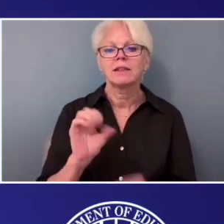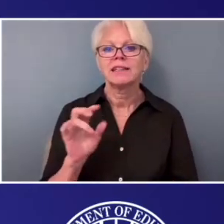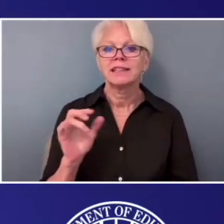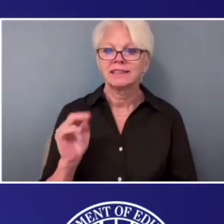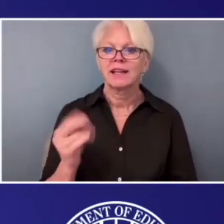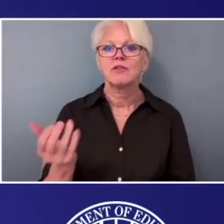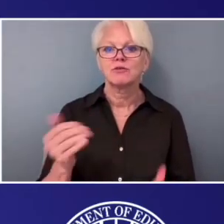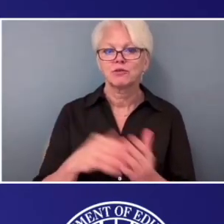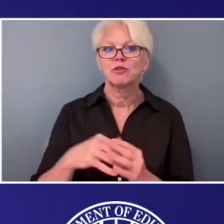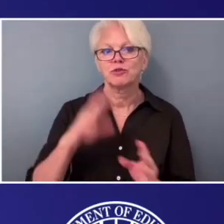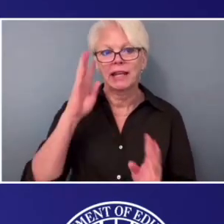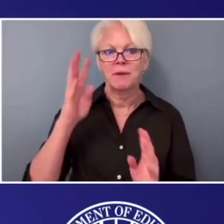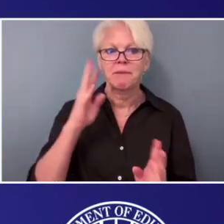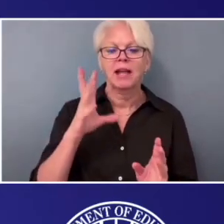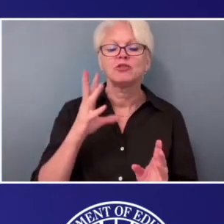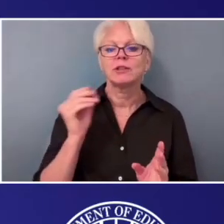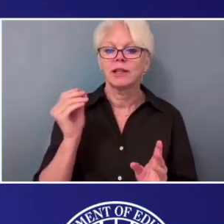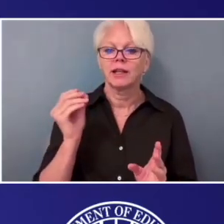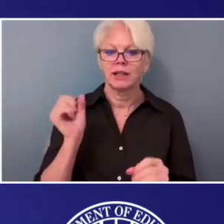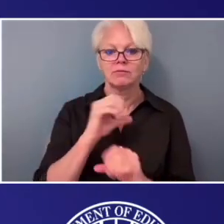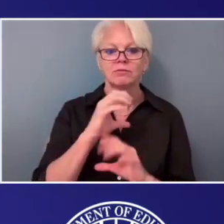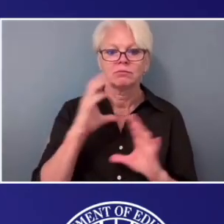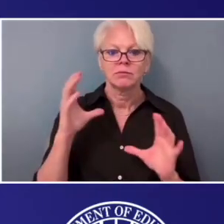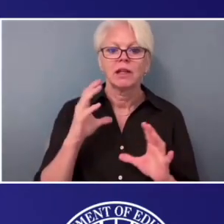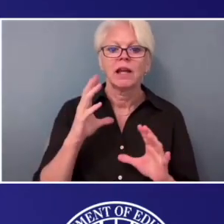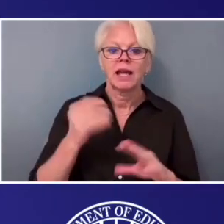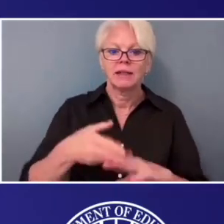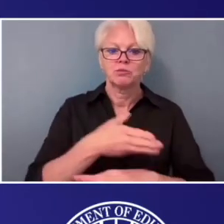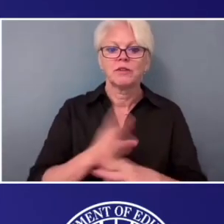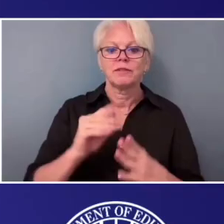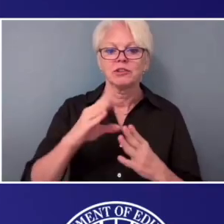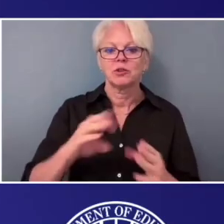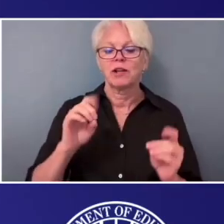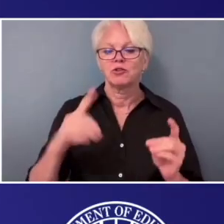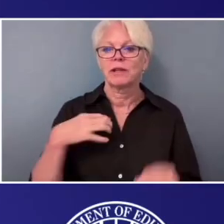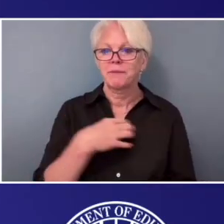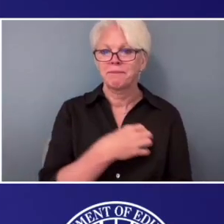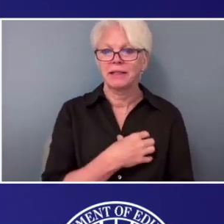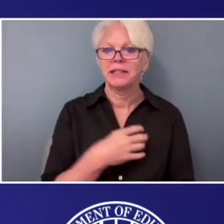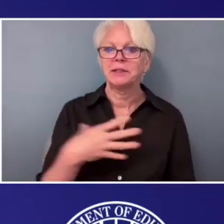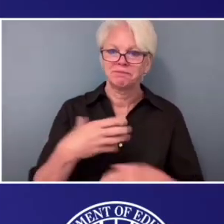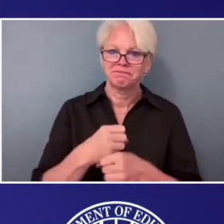Education Committee or RISE for short. Once again, we have quite a lot to cover